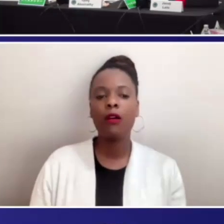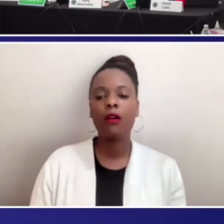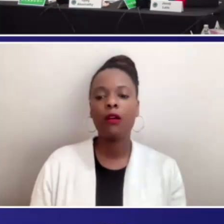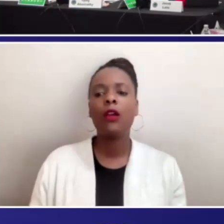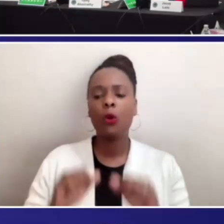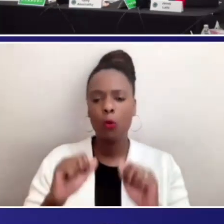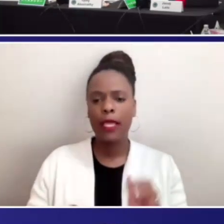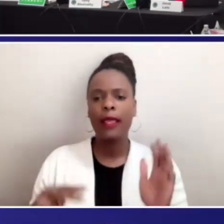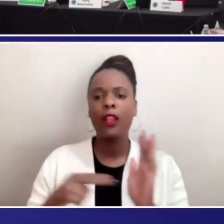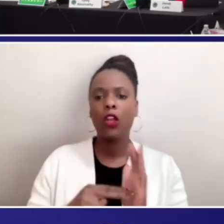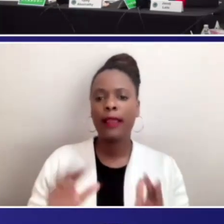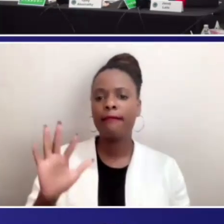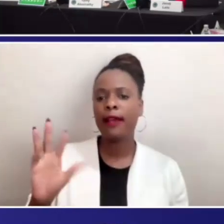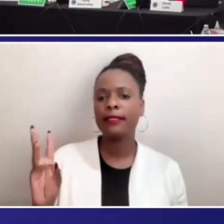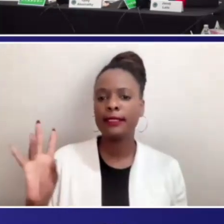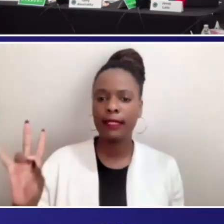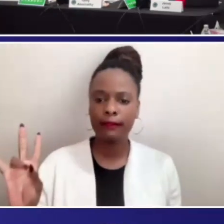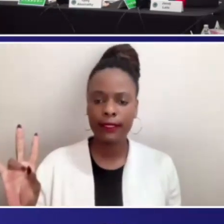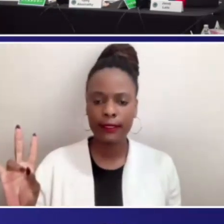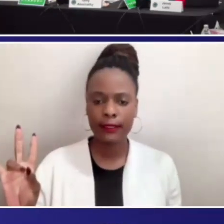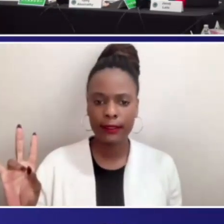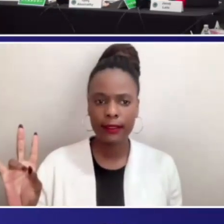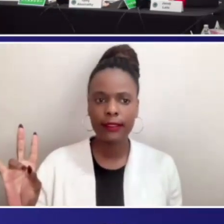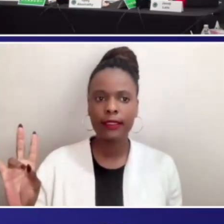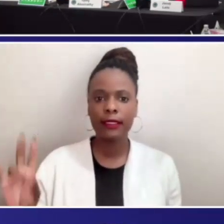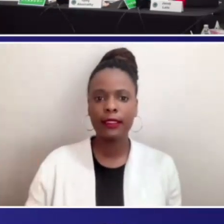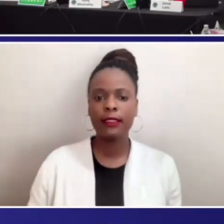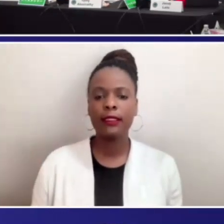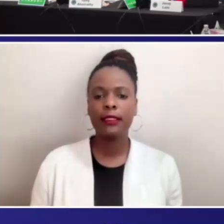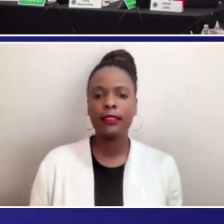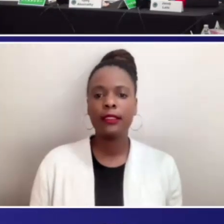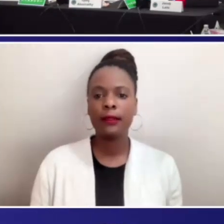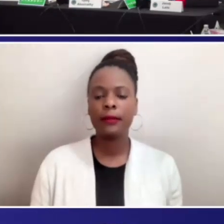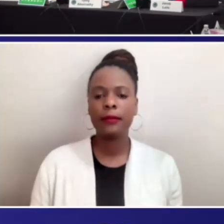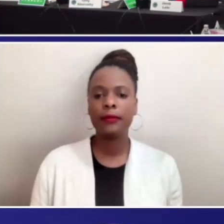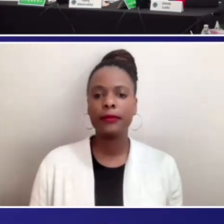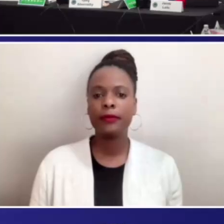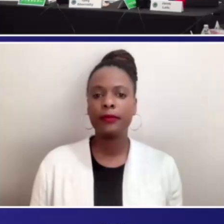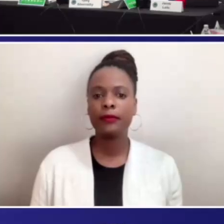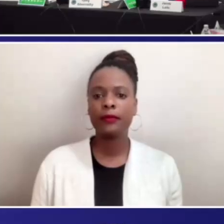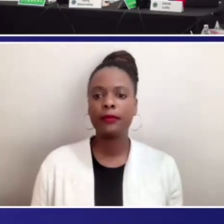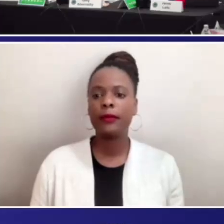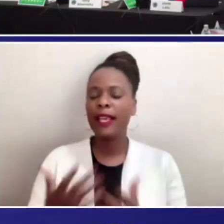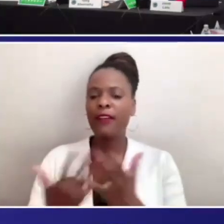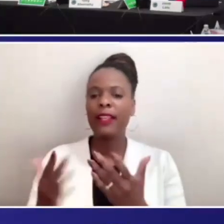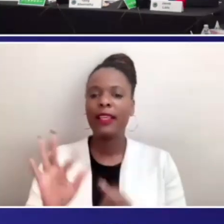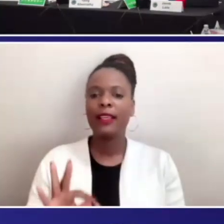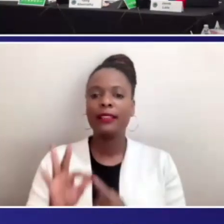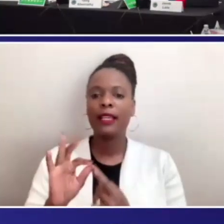(6), and (7), but we could do everything but (e)(4) and (m)(1).